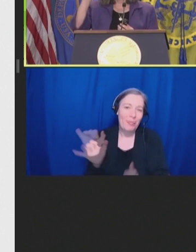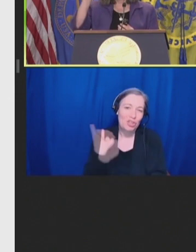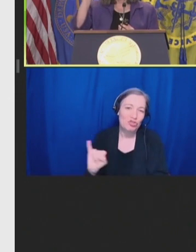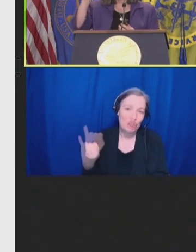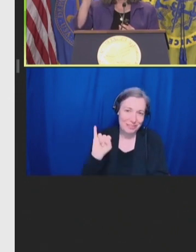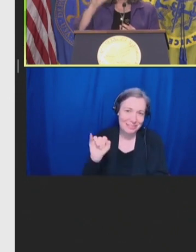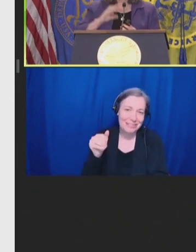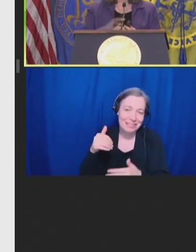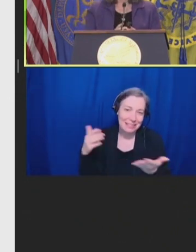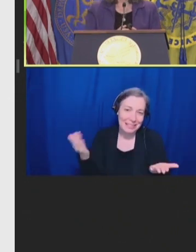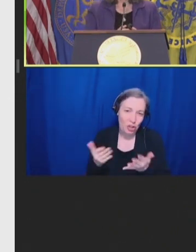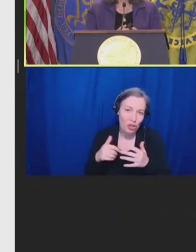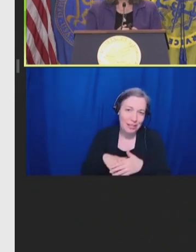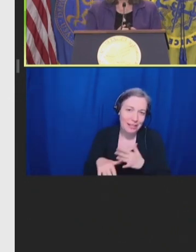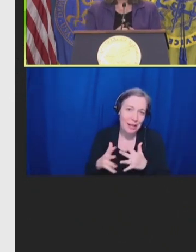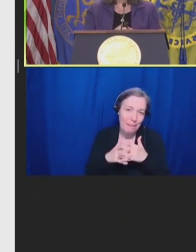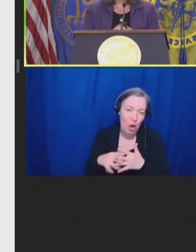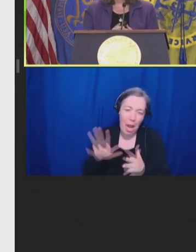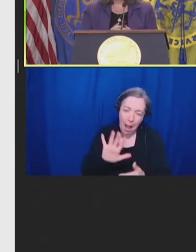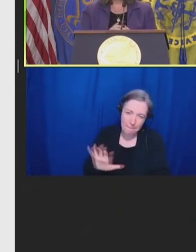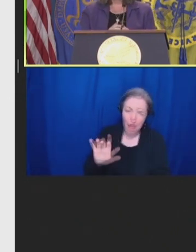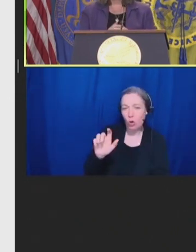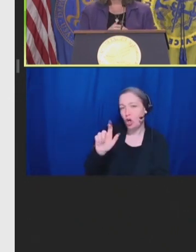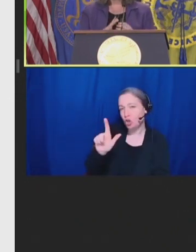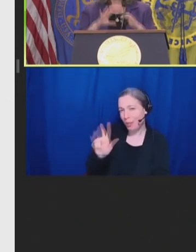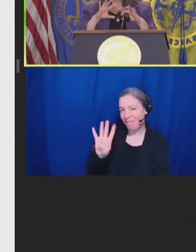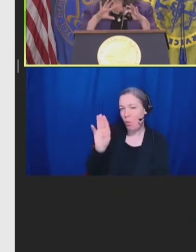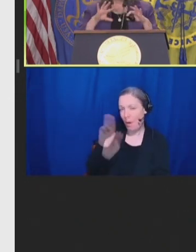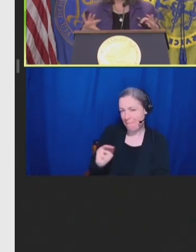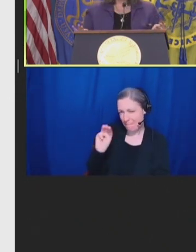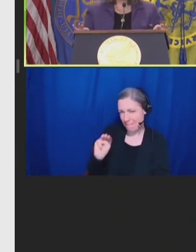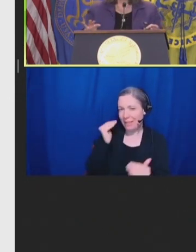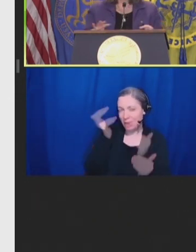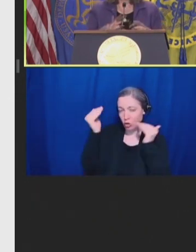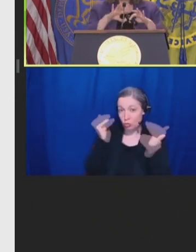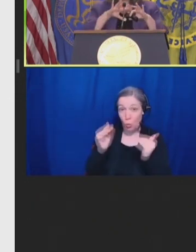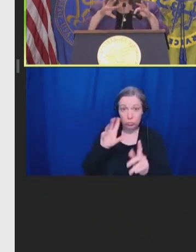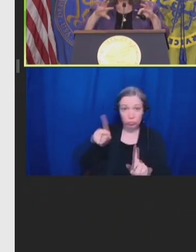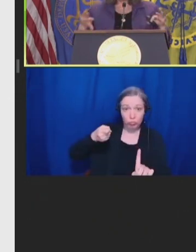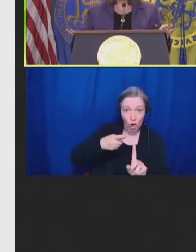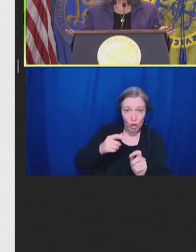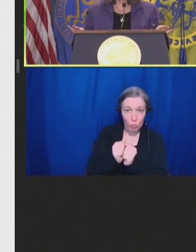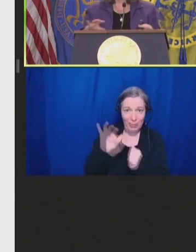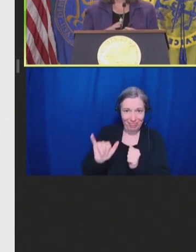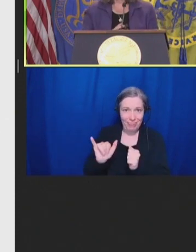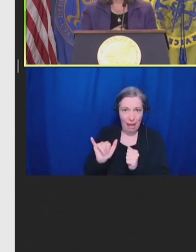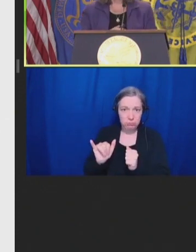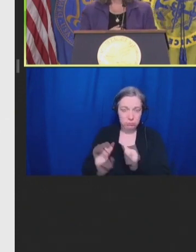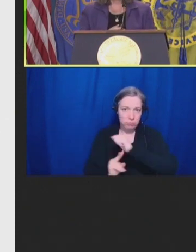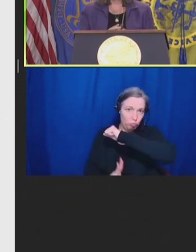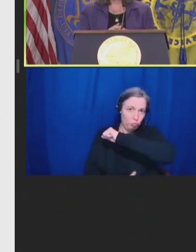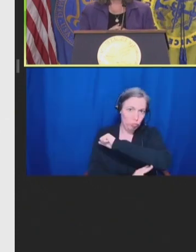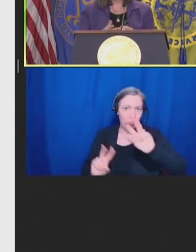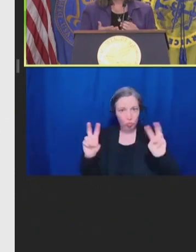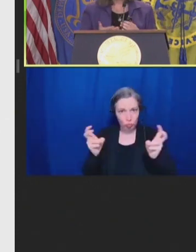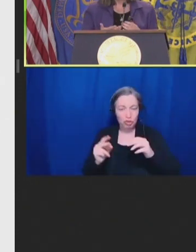adults are targeted with the bridge program. The people who participate in the bridge program would